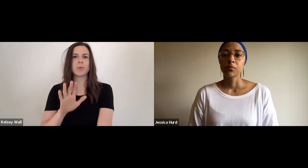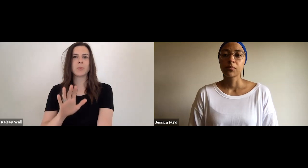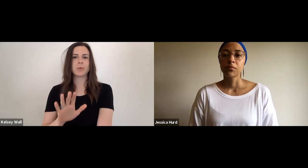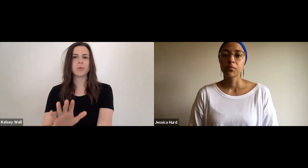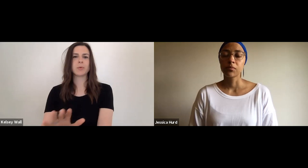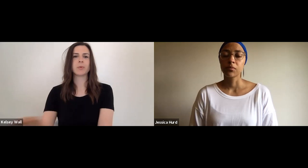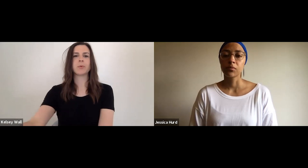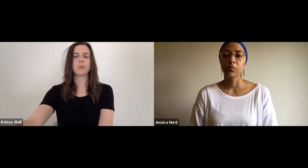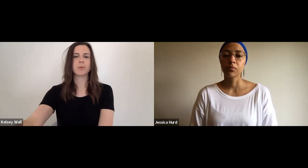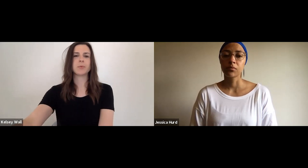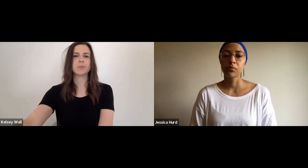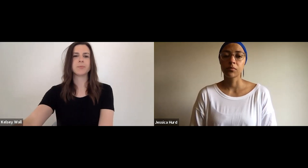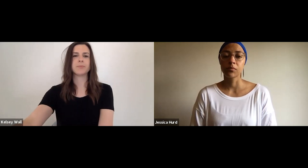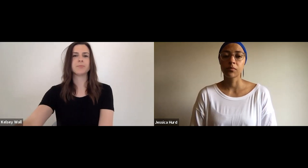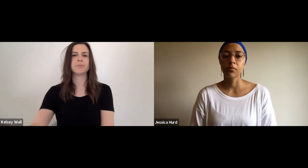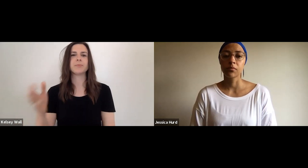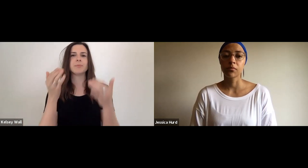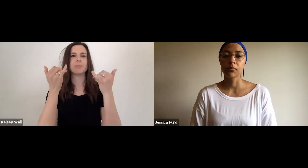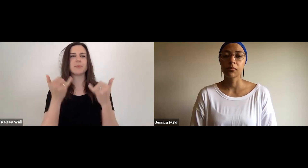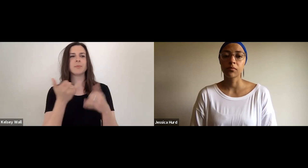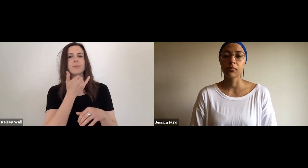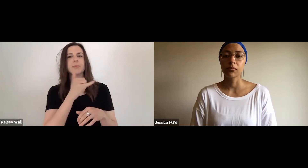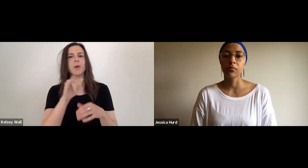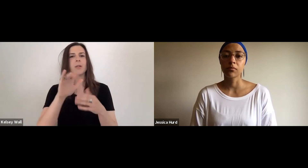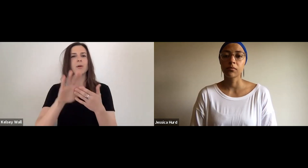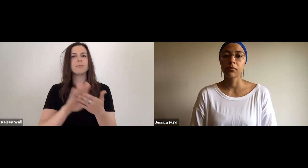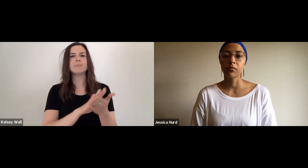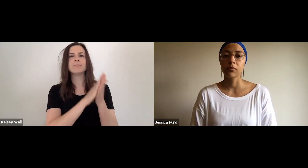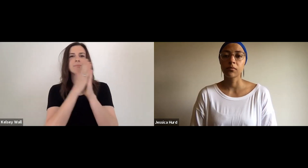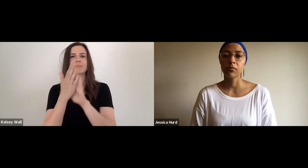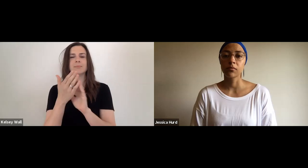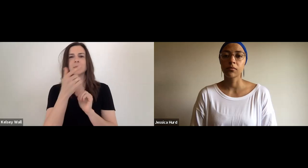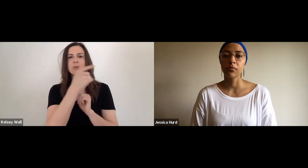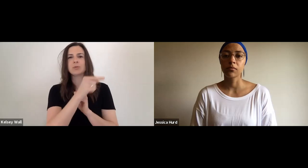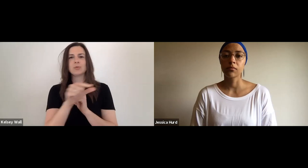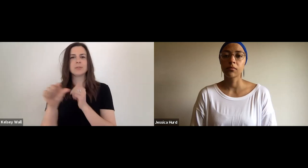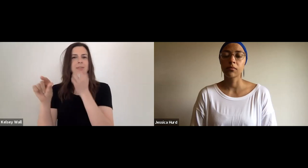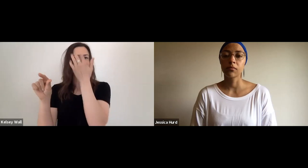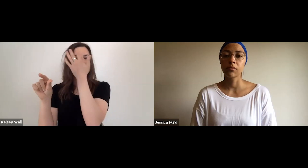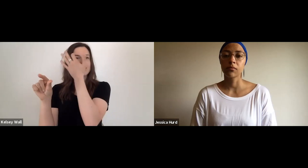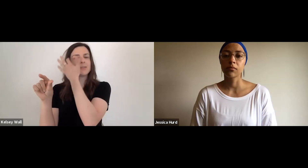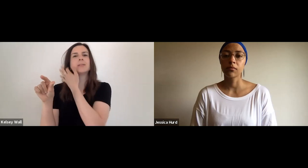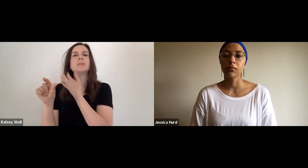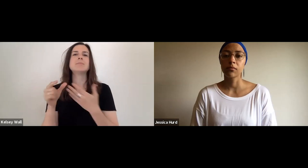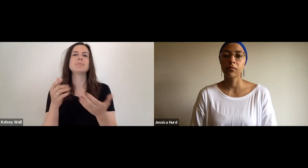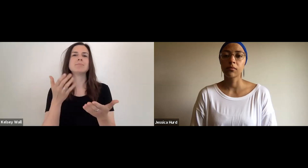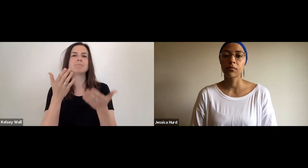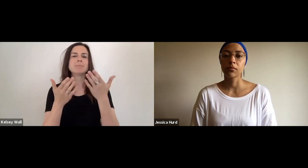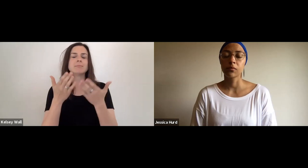Breathe in, hold, and out. Yellow transitions to green.